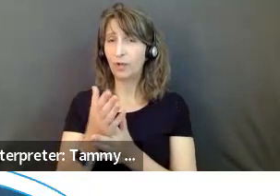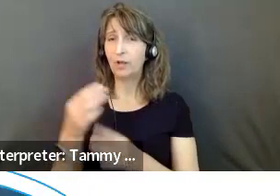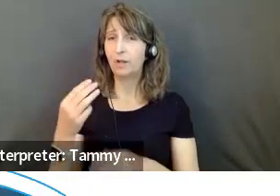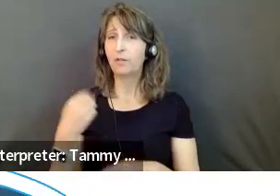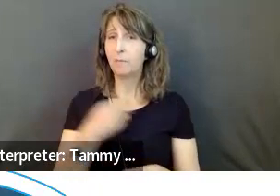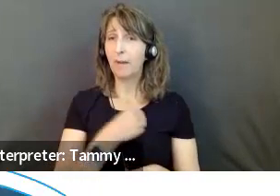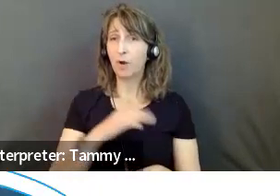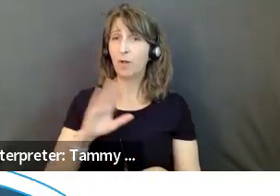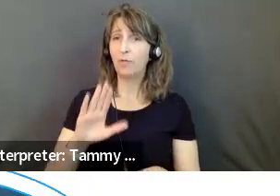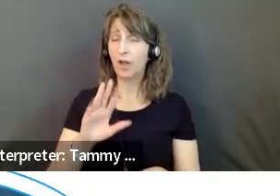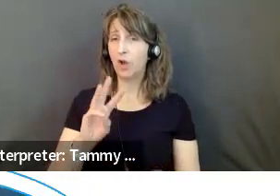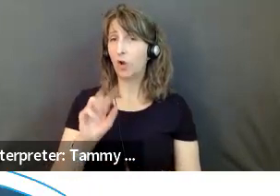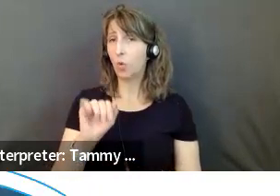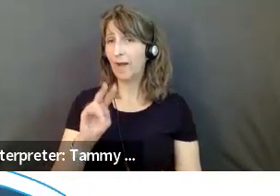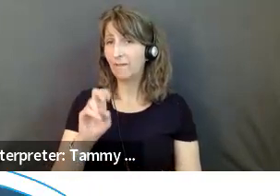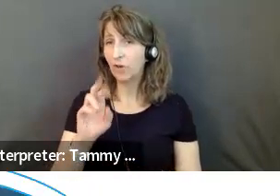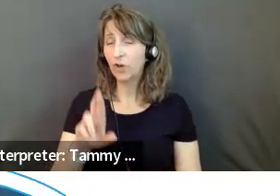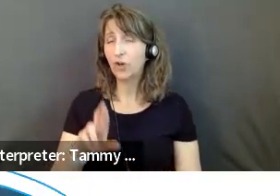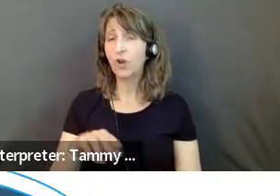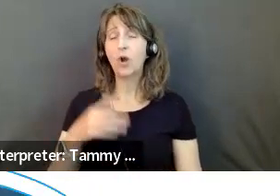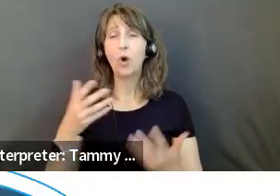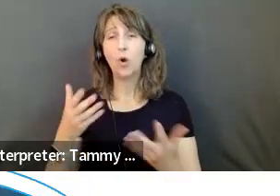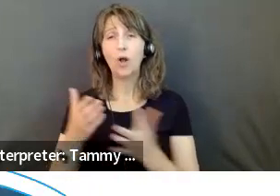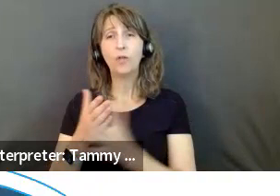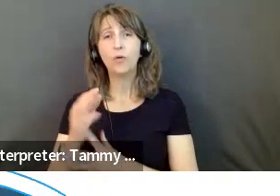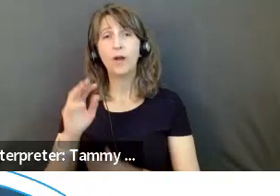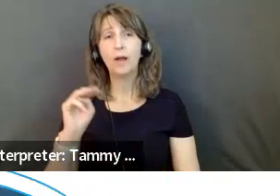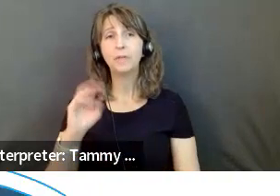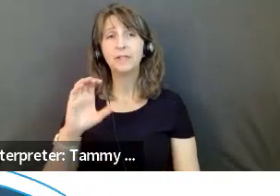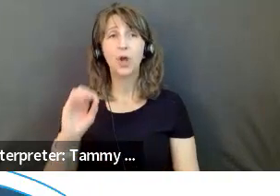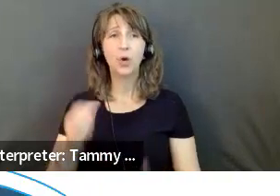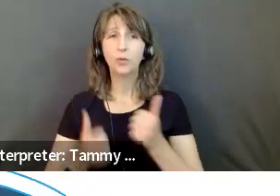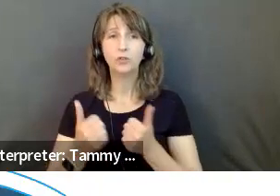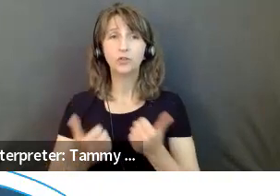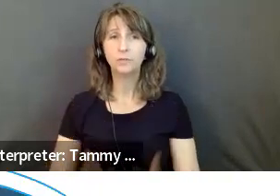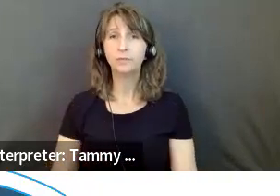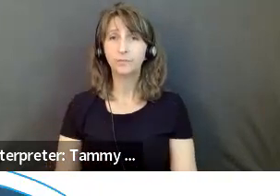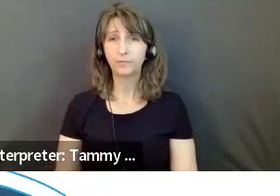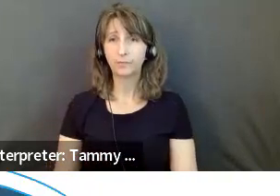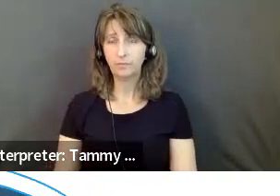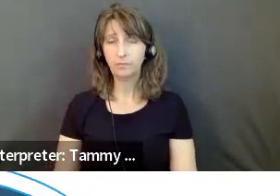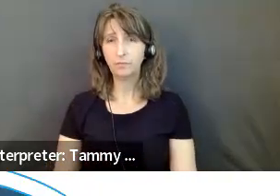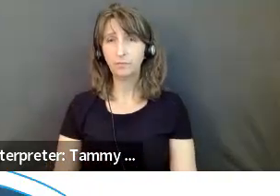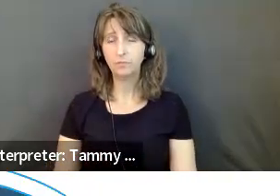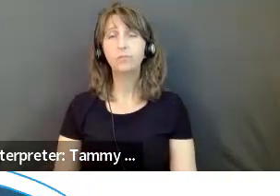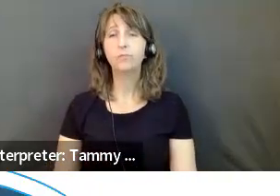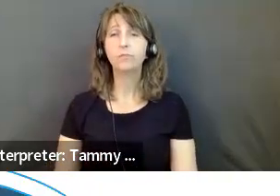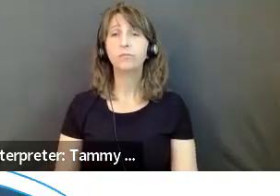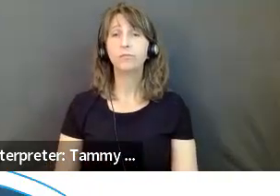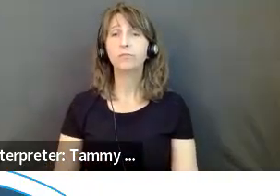Waver case, workers are through the MCO. So the community health worker would be access the same way it would for anybody who did not have a disability.